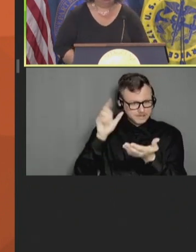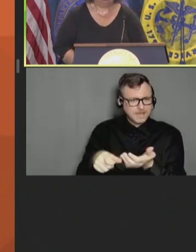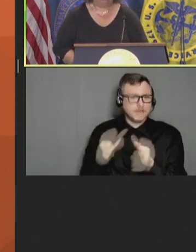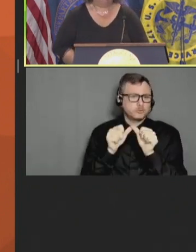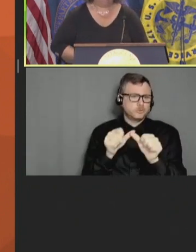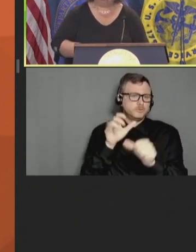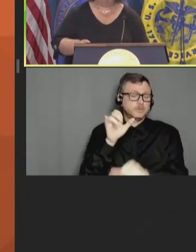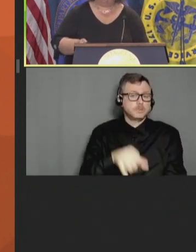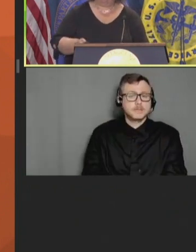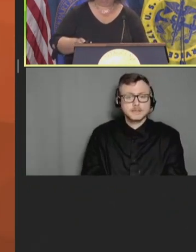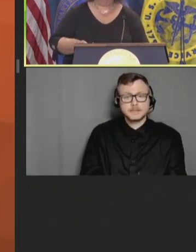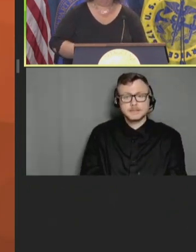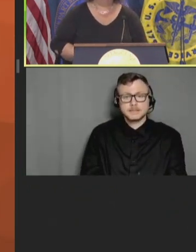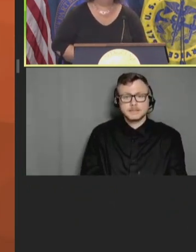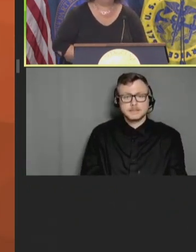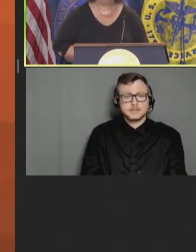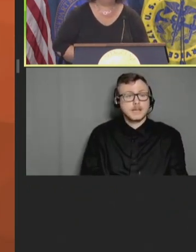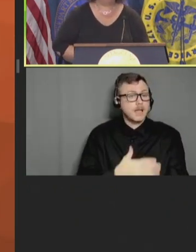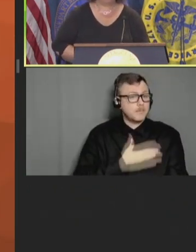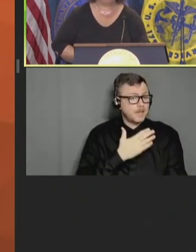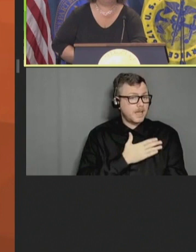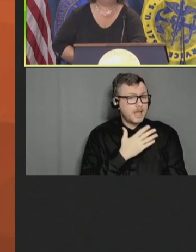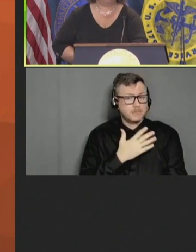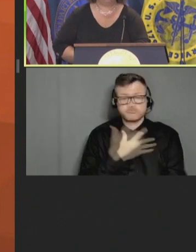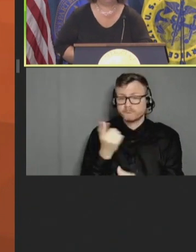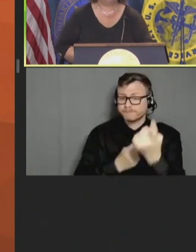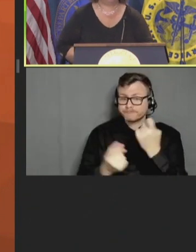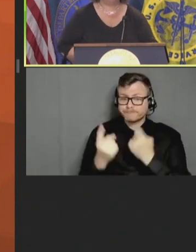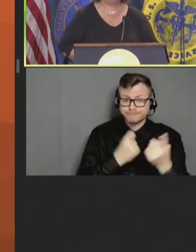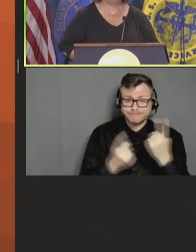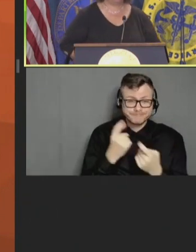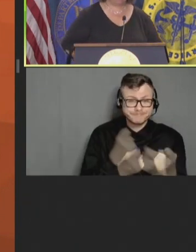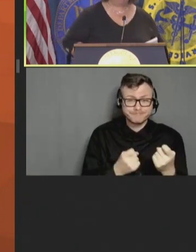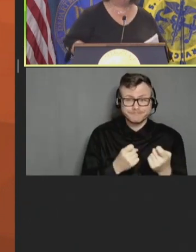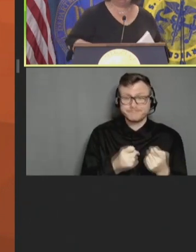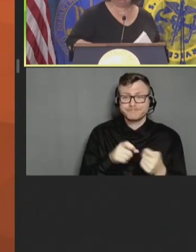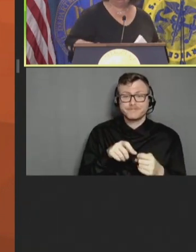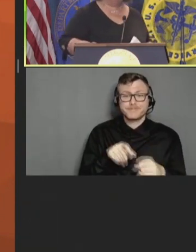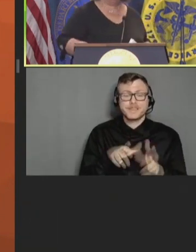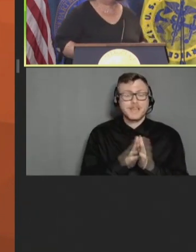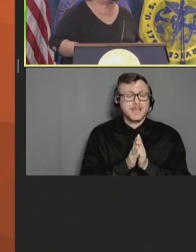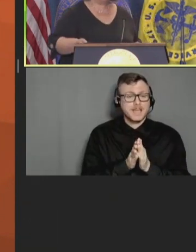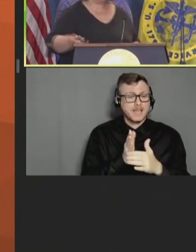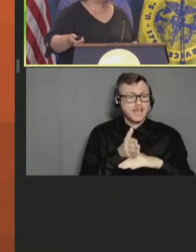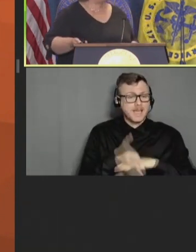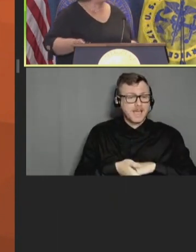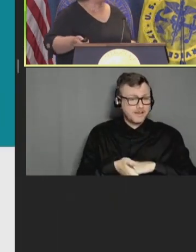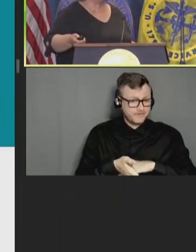I'll be happy to take any questions, along with the panelist after our next presenters.